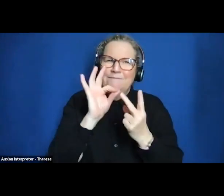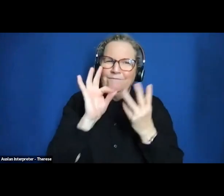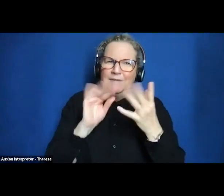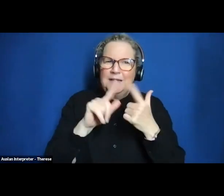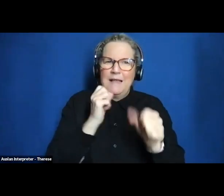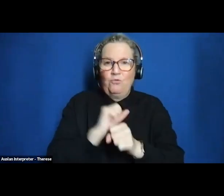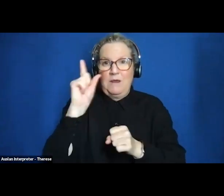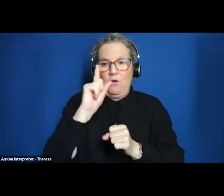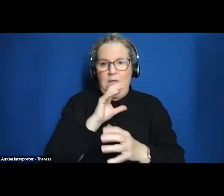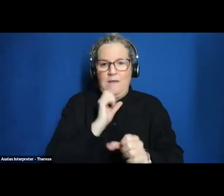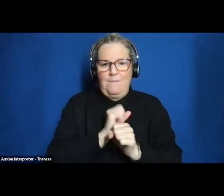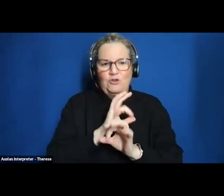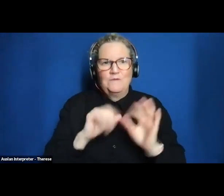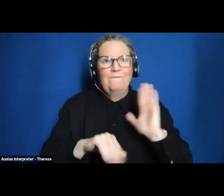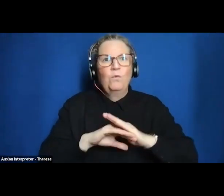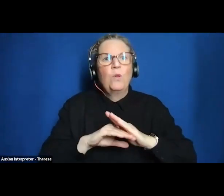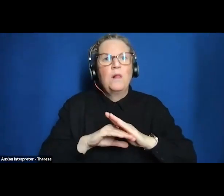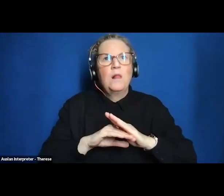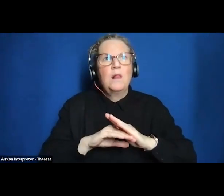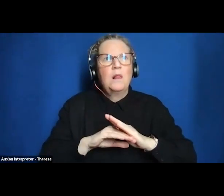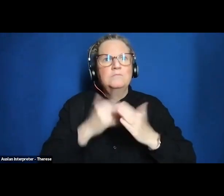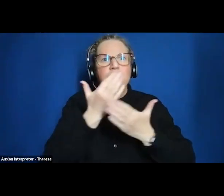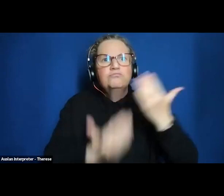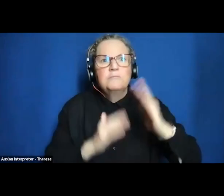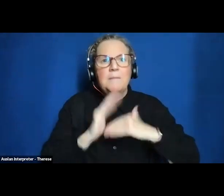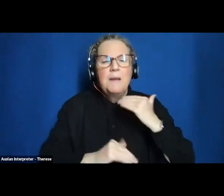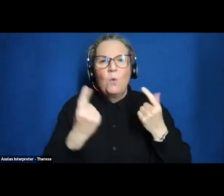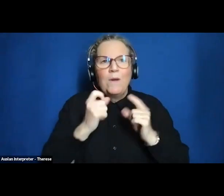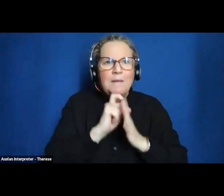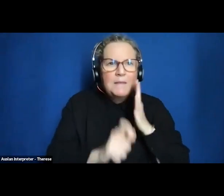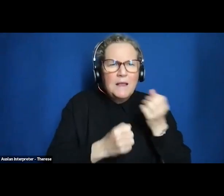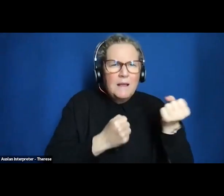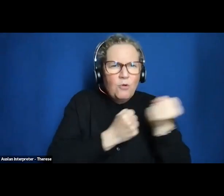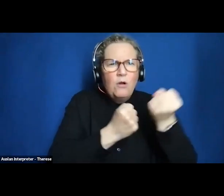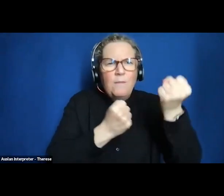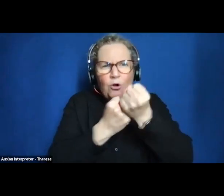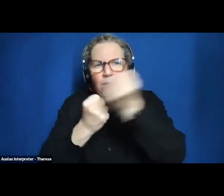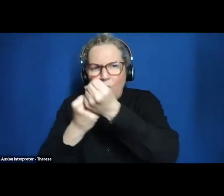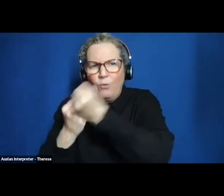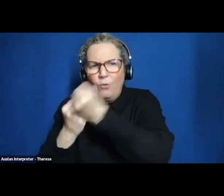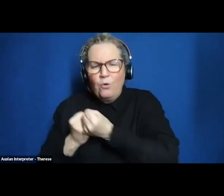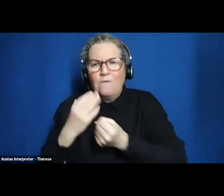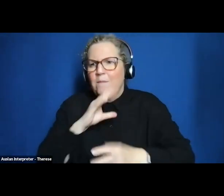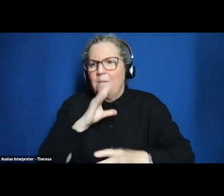don't have a complete picture of how people with disability are supported by all the different levels of government and agencies.